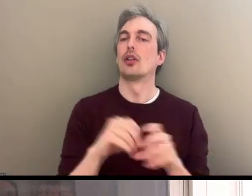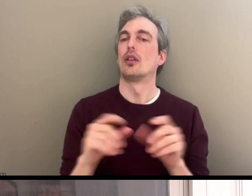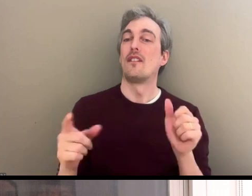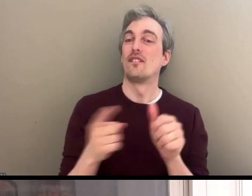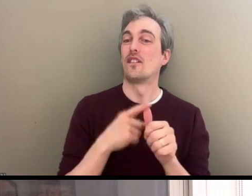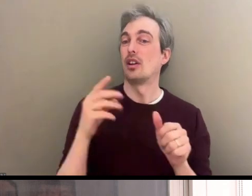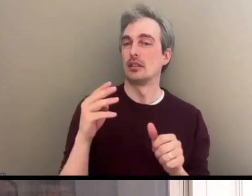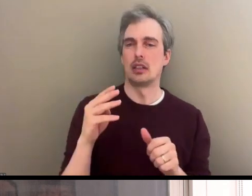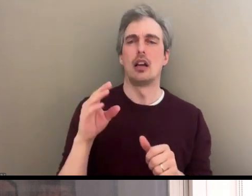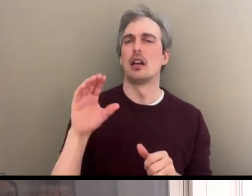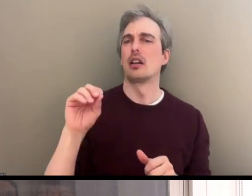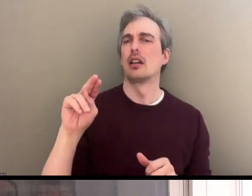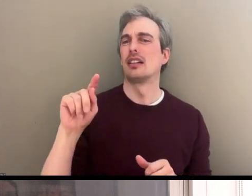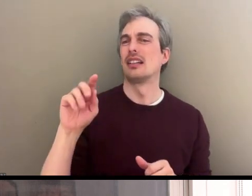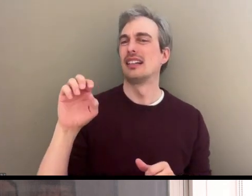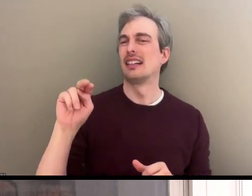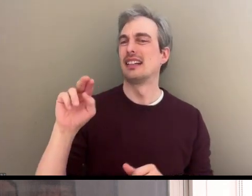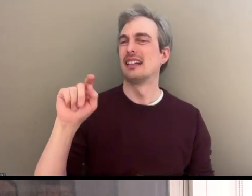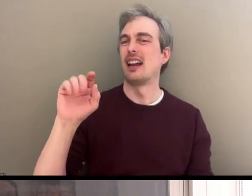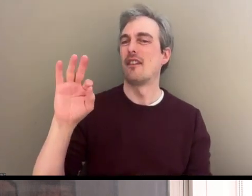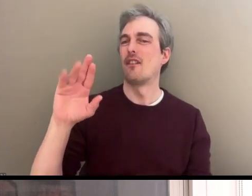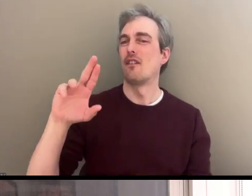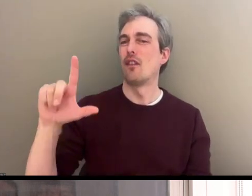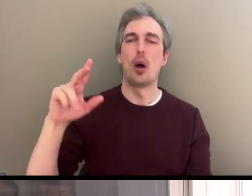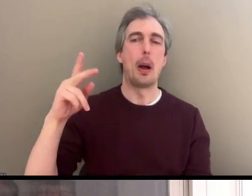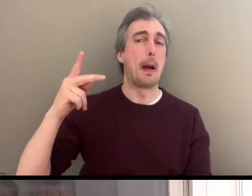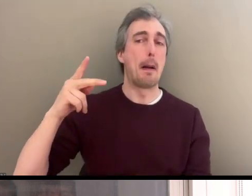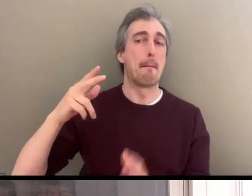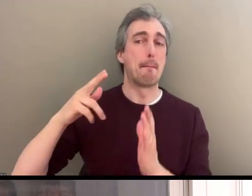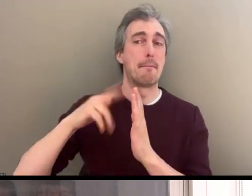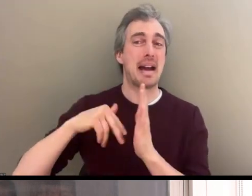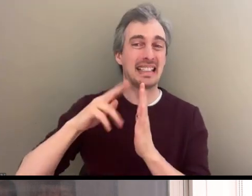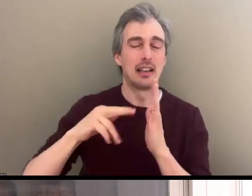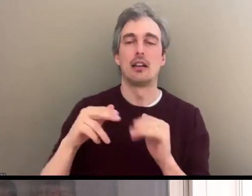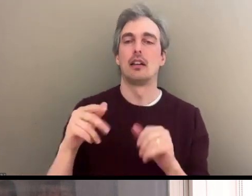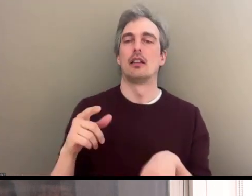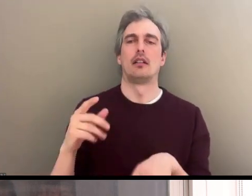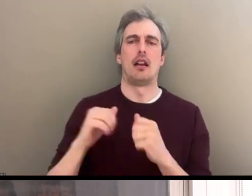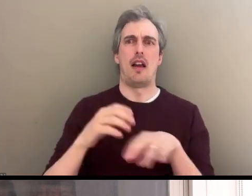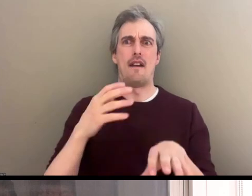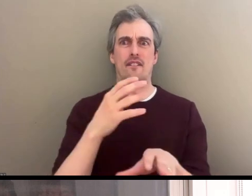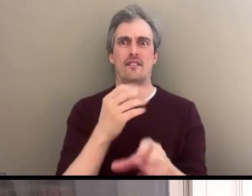shows up, time to interactive, how soon a page responds to user inputs,